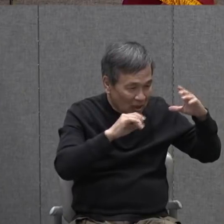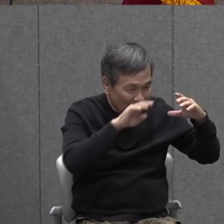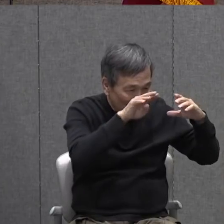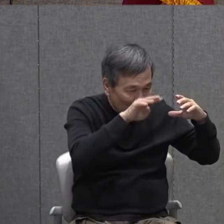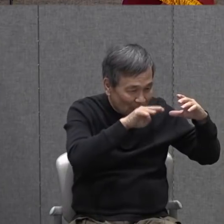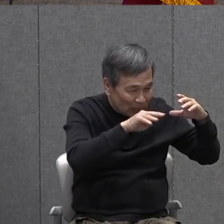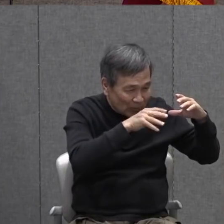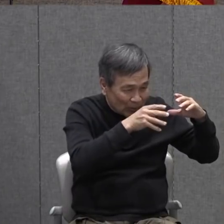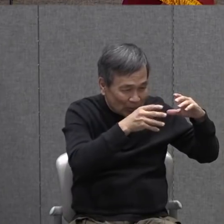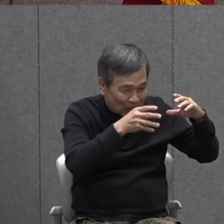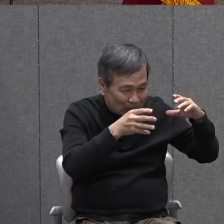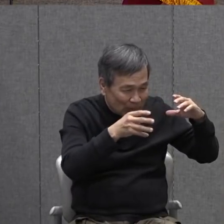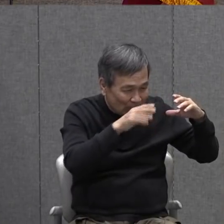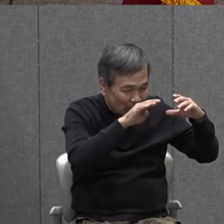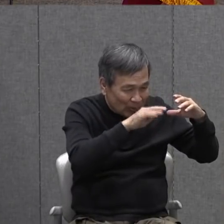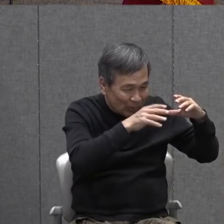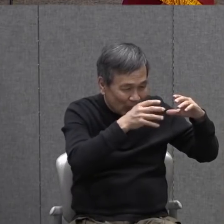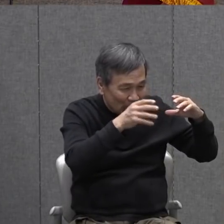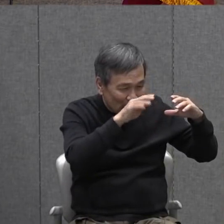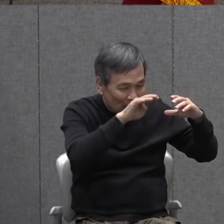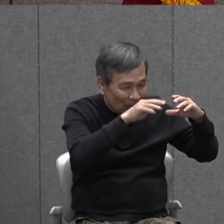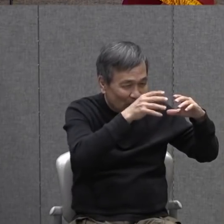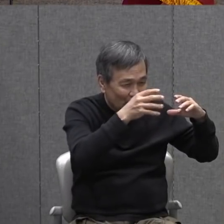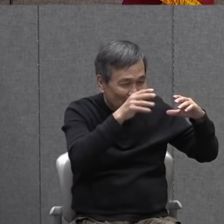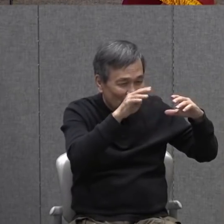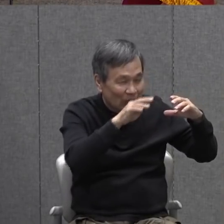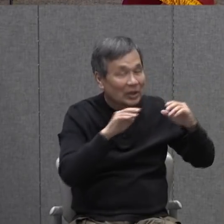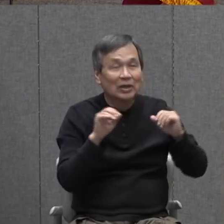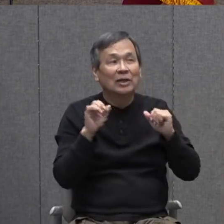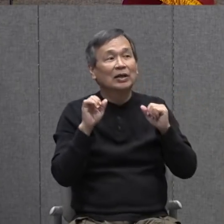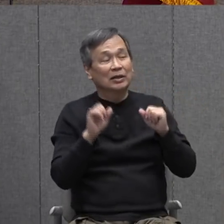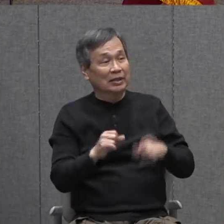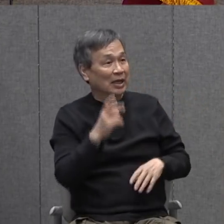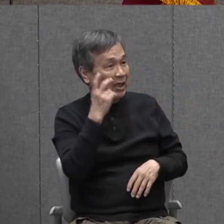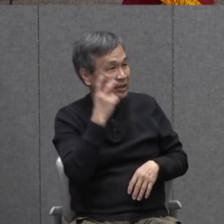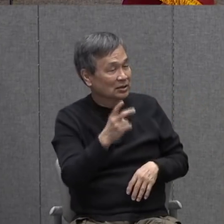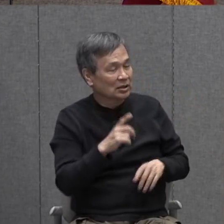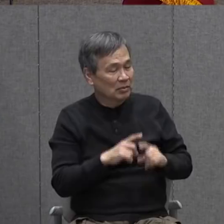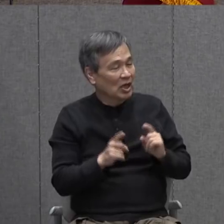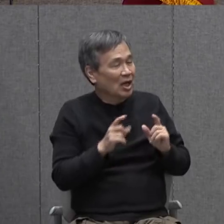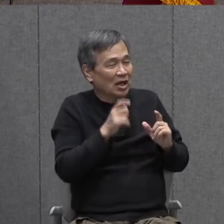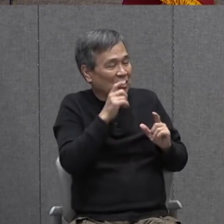I don't even have to draw my whole shirt but if I'm just drawing say this little part right down here,